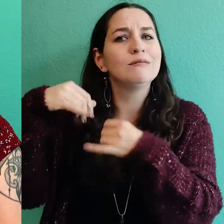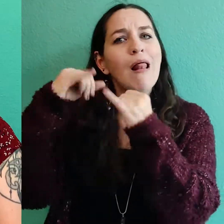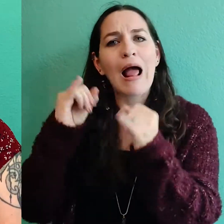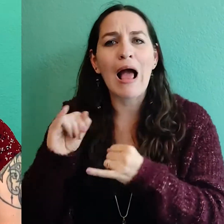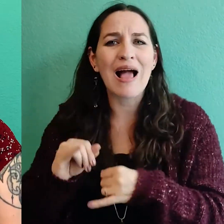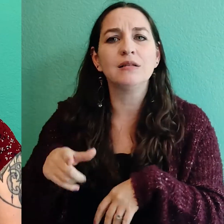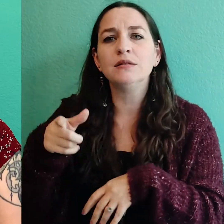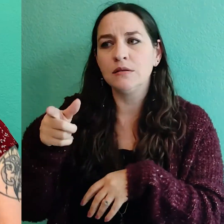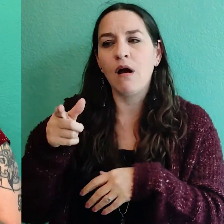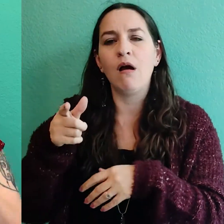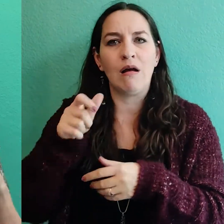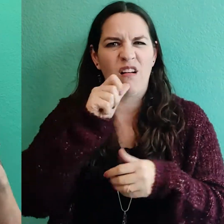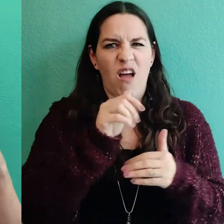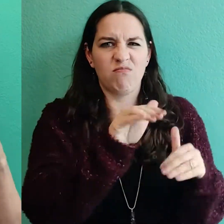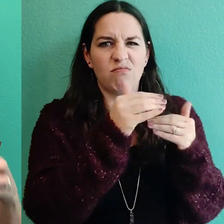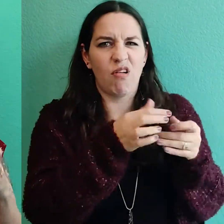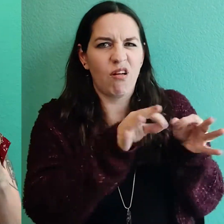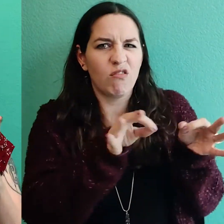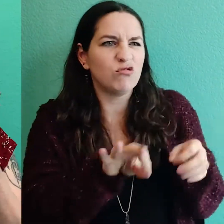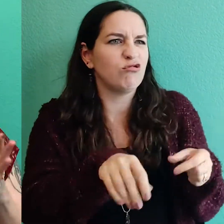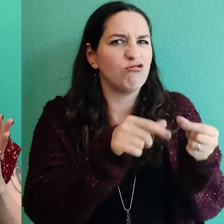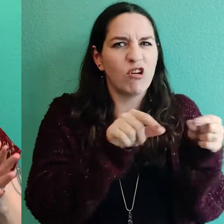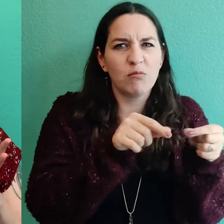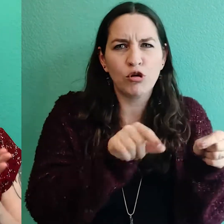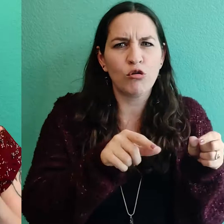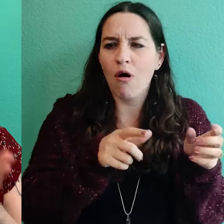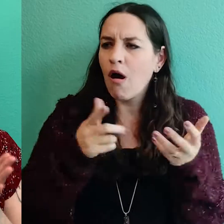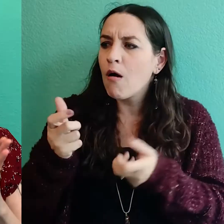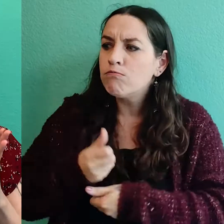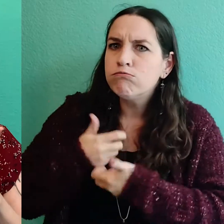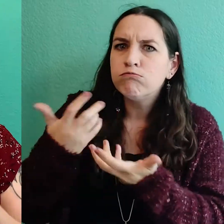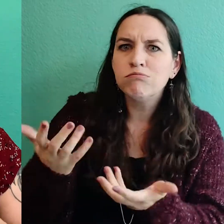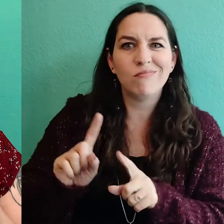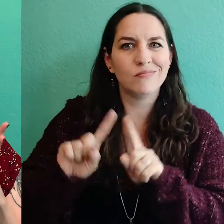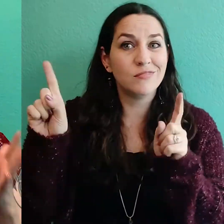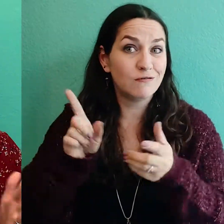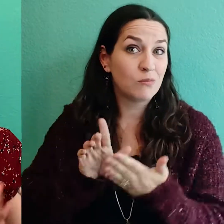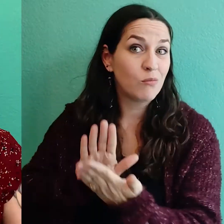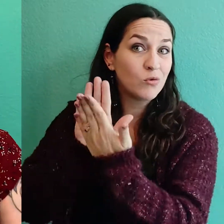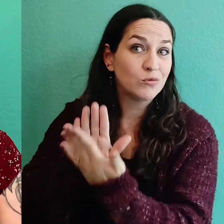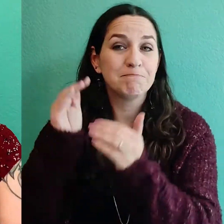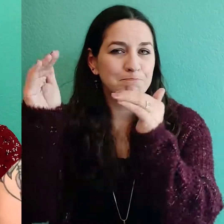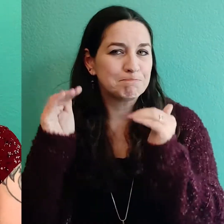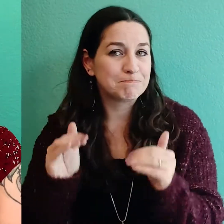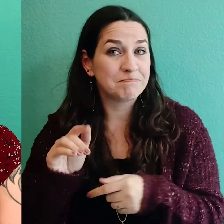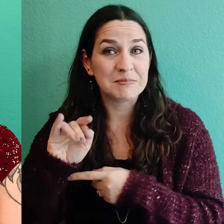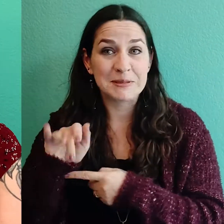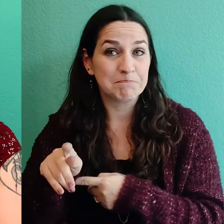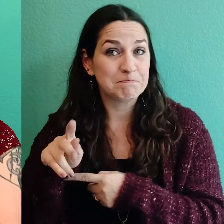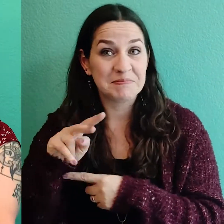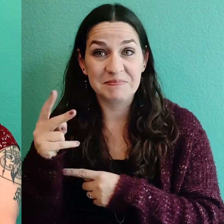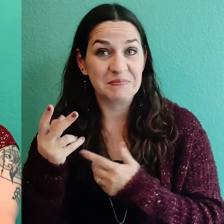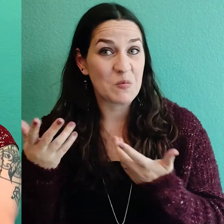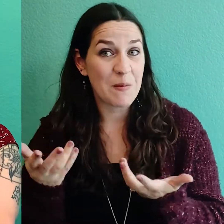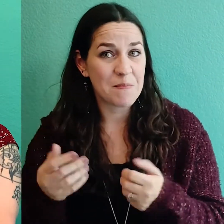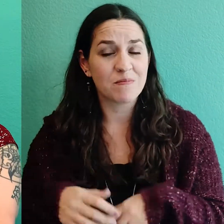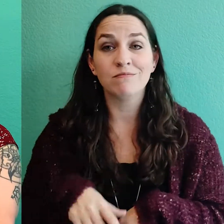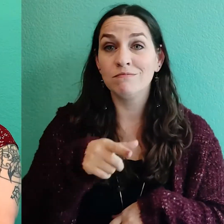express because you're not trying to stay in those categories of language and sentence and grammar. My second tip: you don't have to start on the first